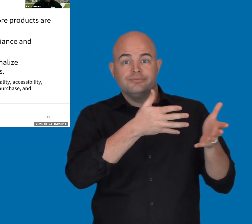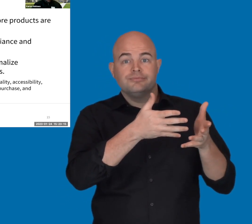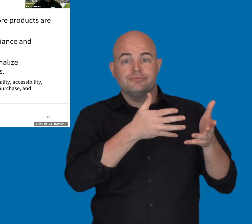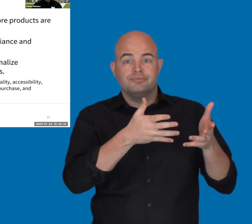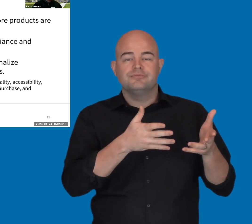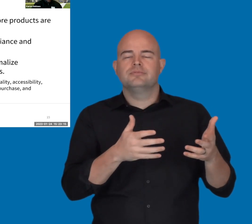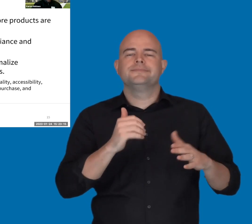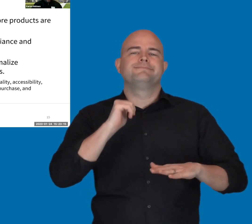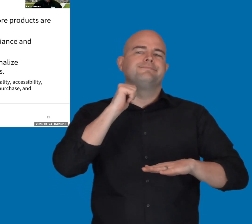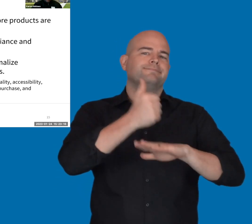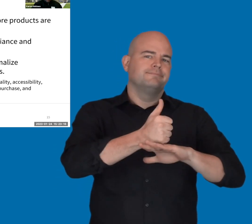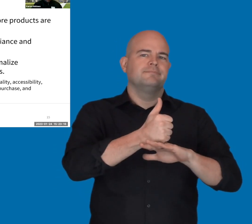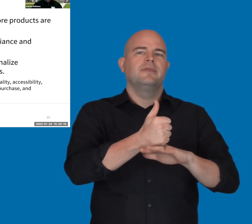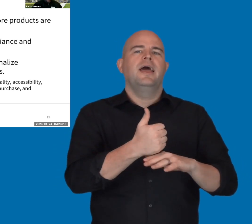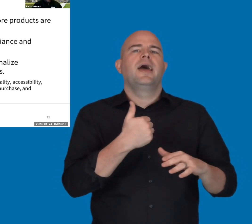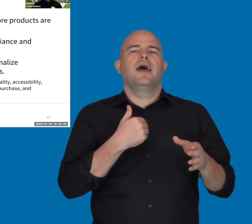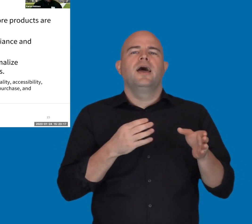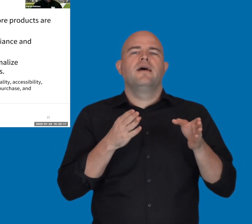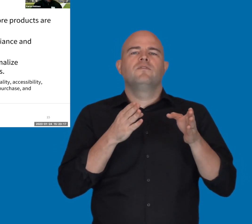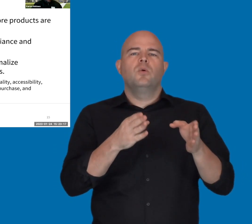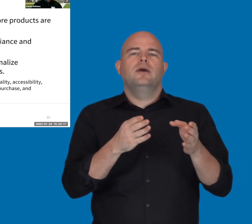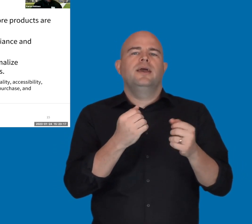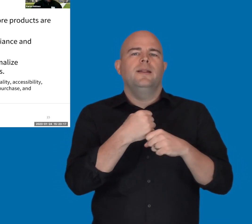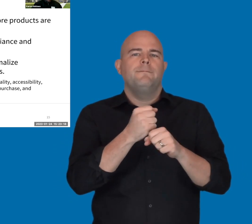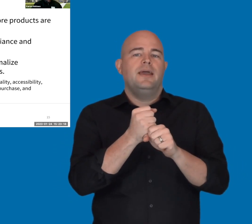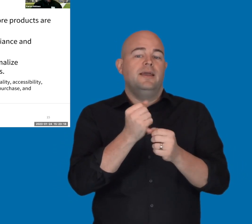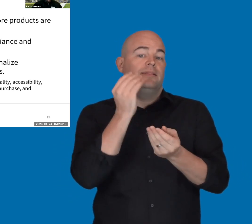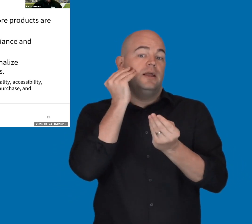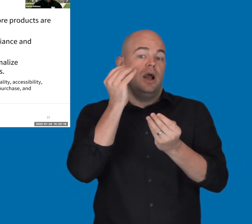into depending on the certain, the tool that it is and how we're going to use it .